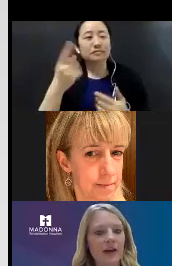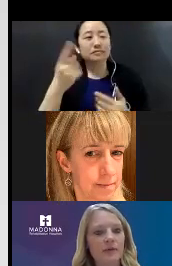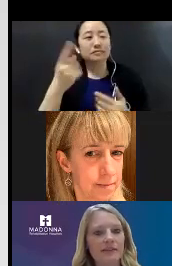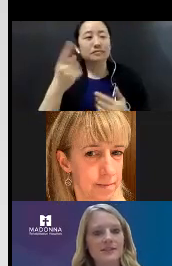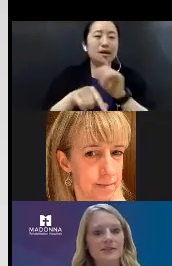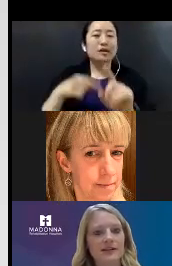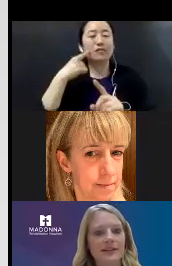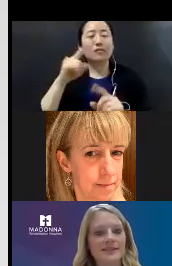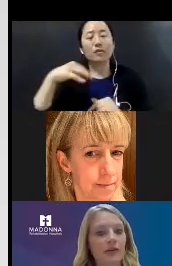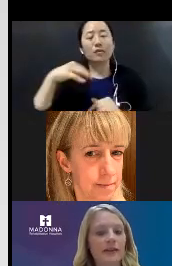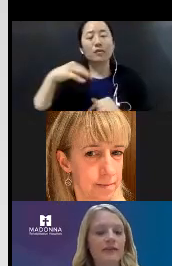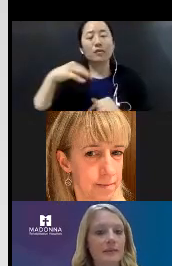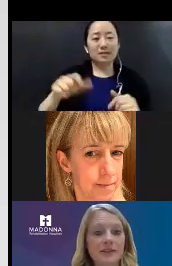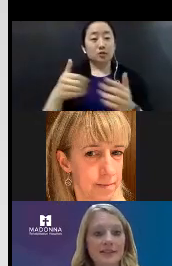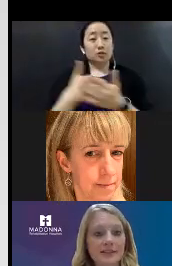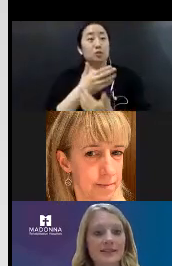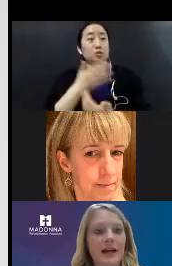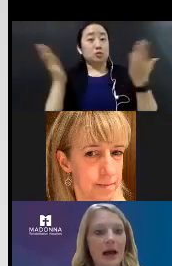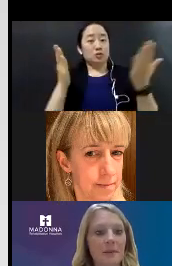TECHNOLOGY NOT ONLY FOR PATIENTS, BUT THE FAMILIES